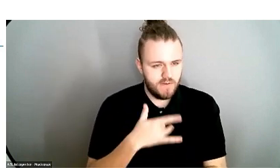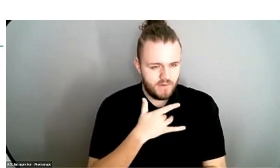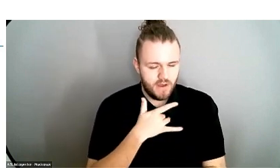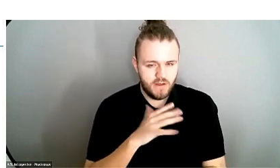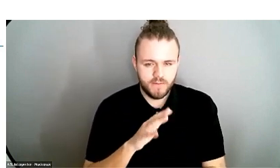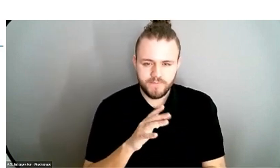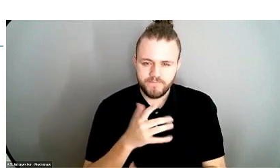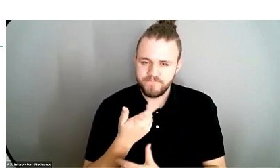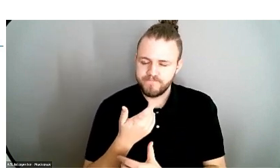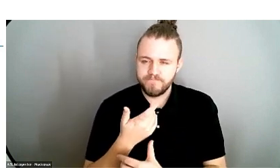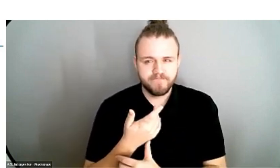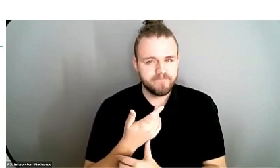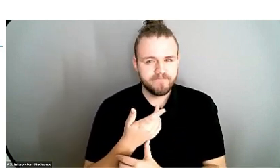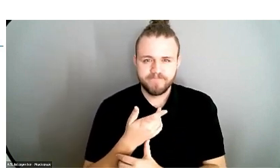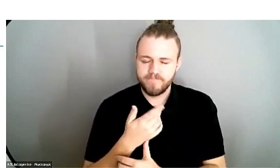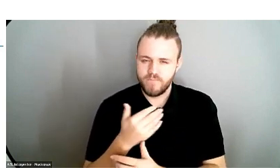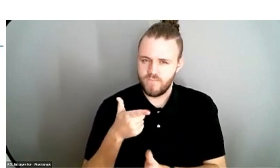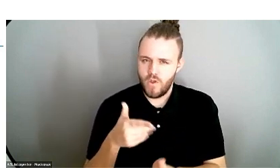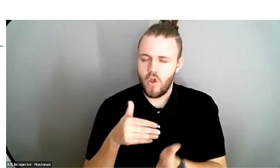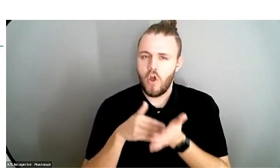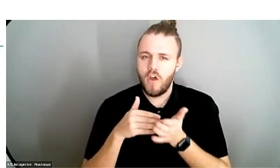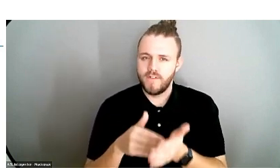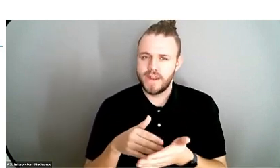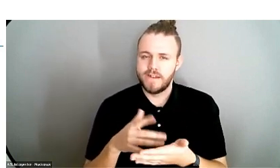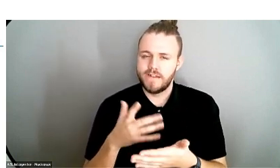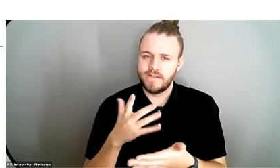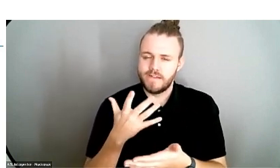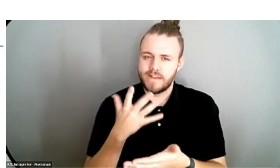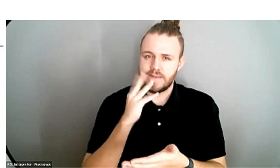she was often discriminated against. That people